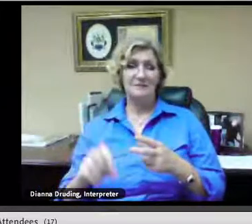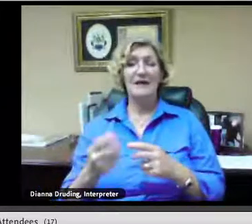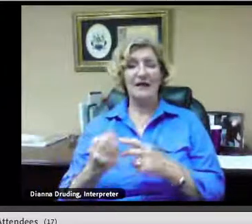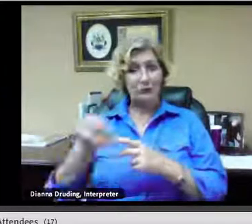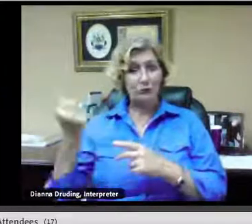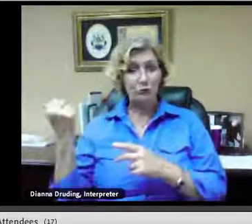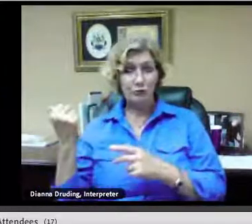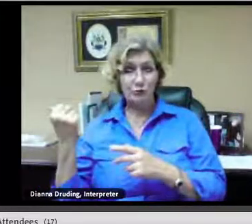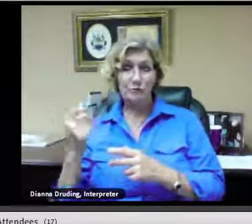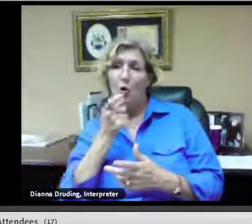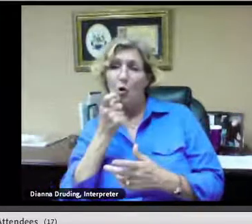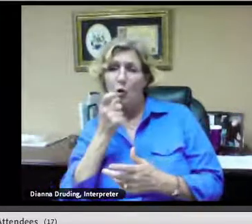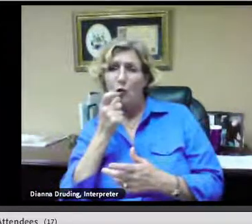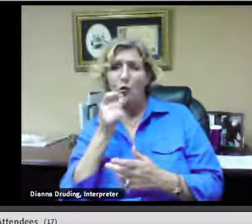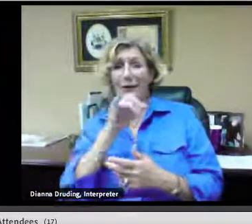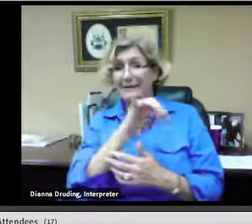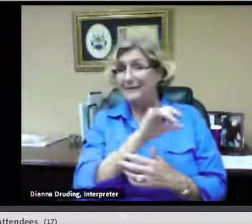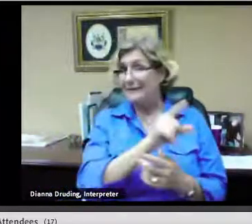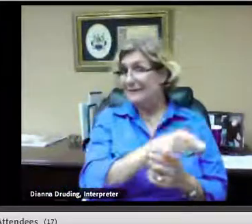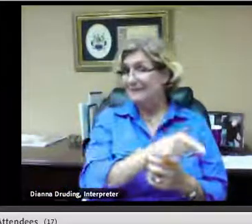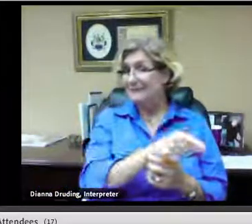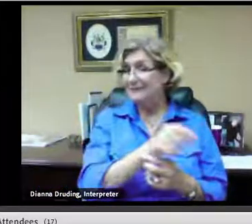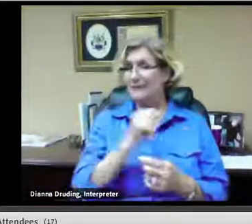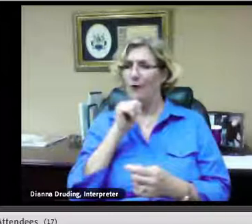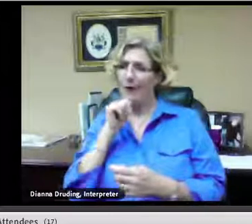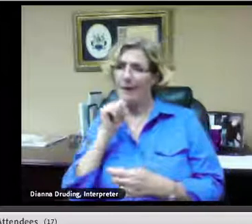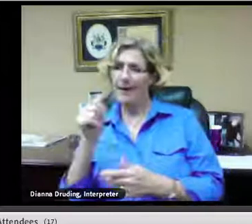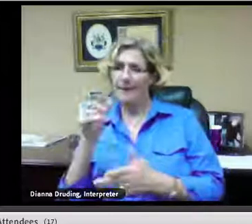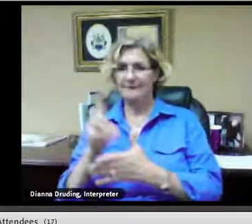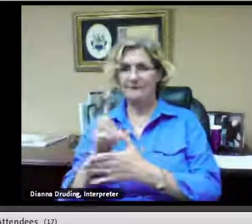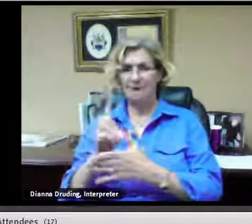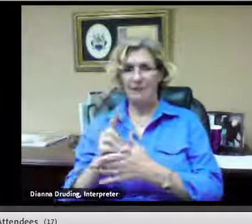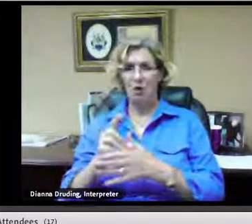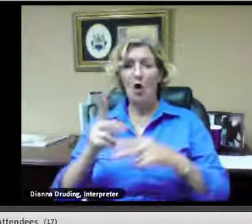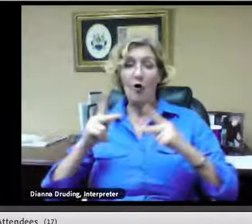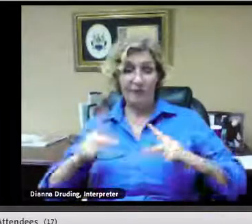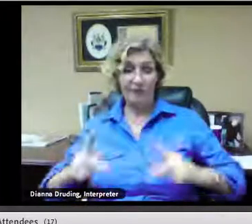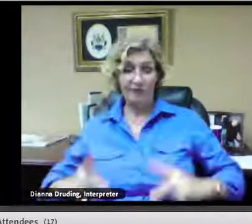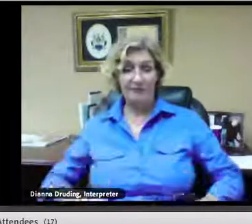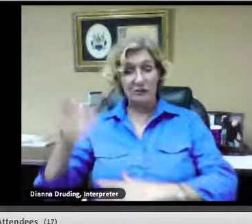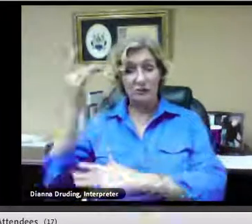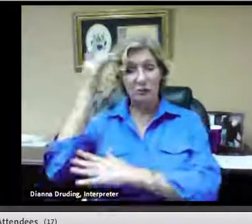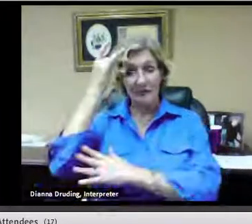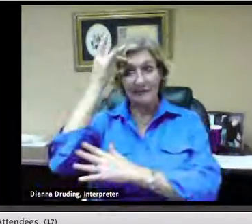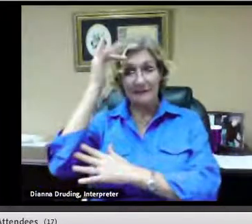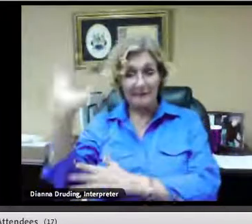There are physical, intellectual or psychological differences. These do not have to lead to, you know,